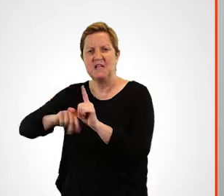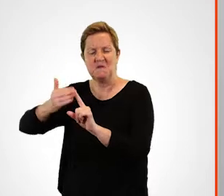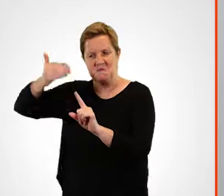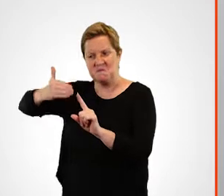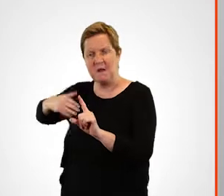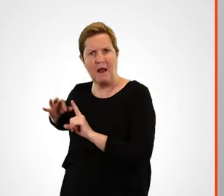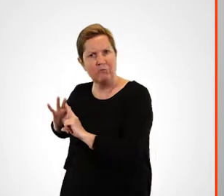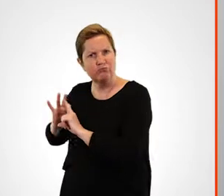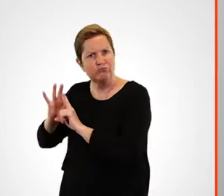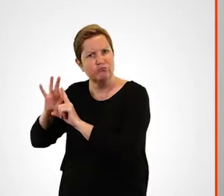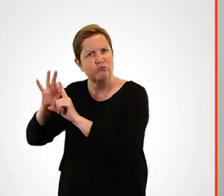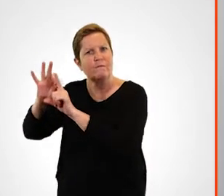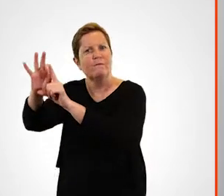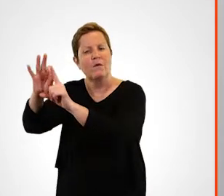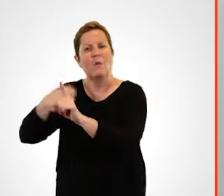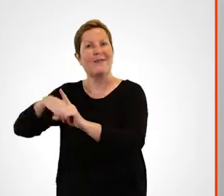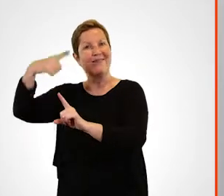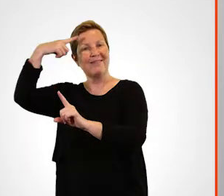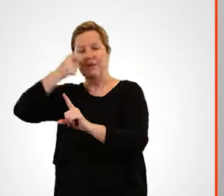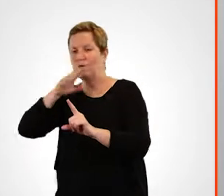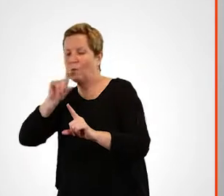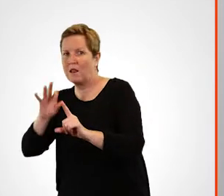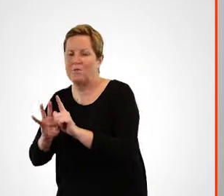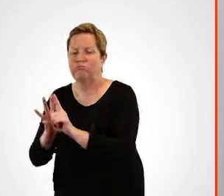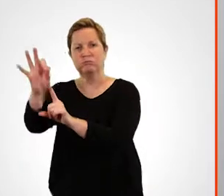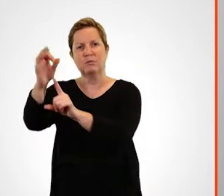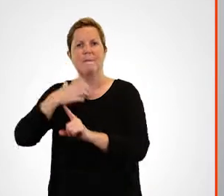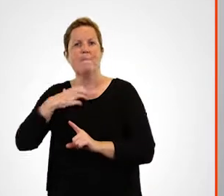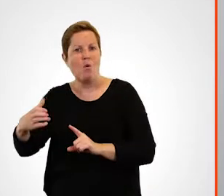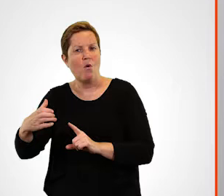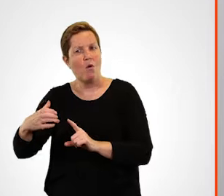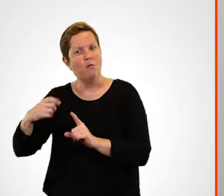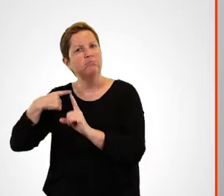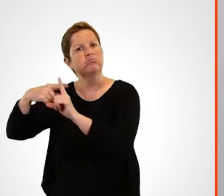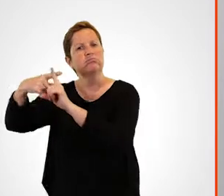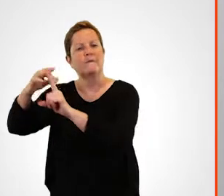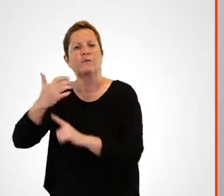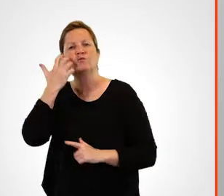We think that our children are going to continue to make even more progress in the future.